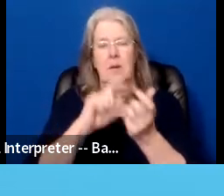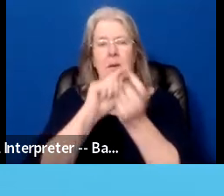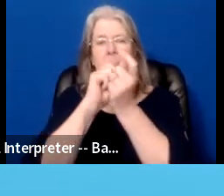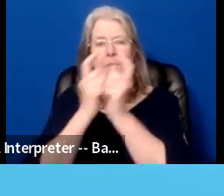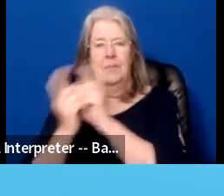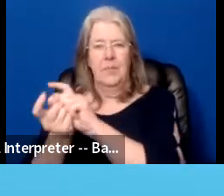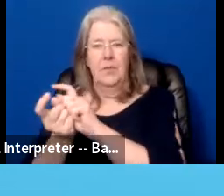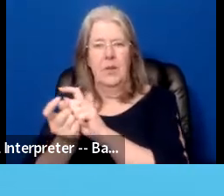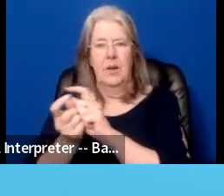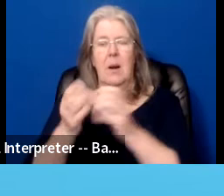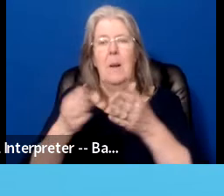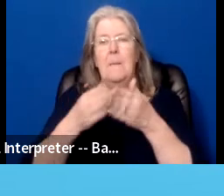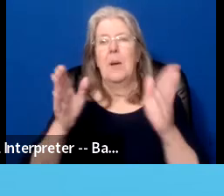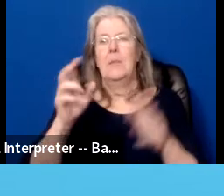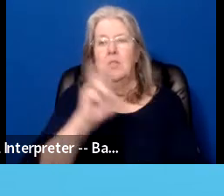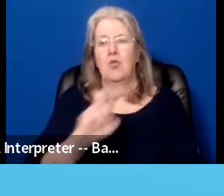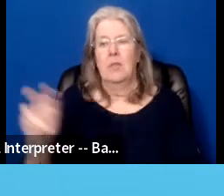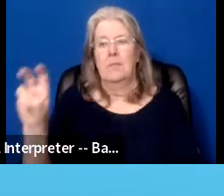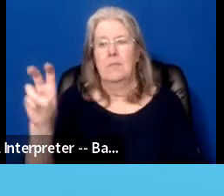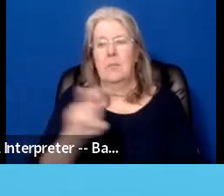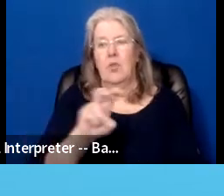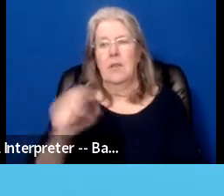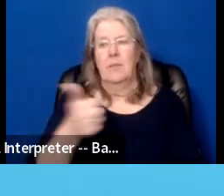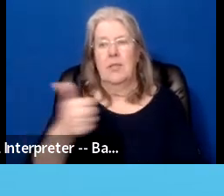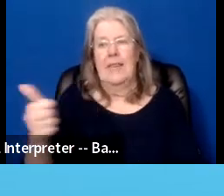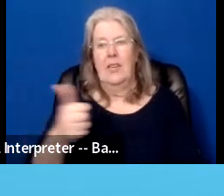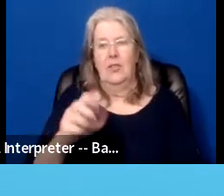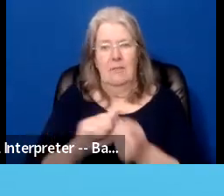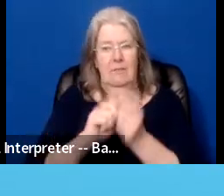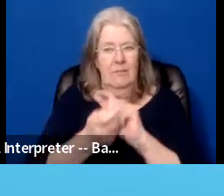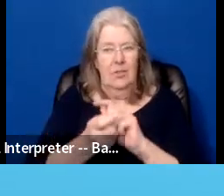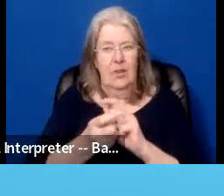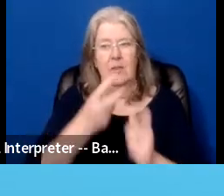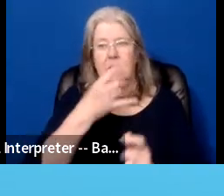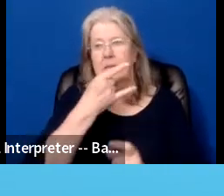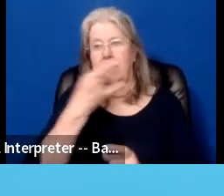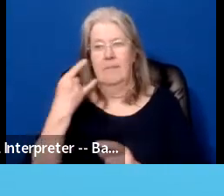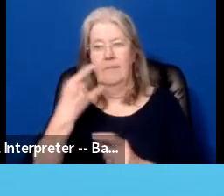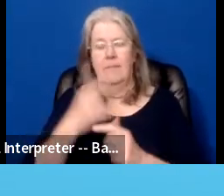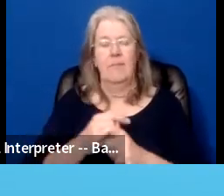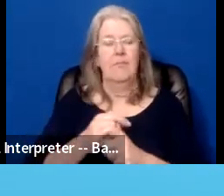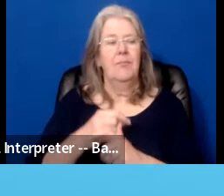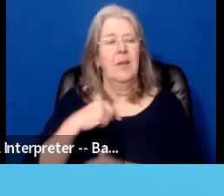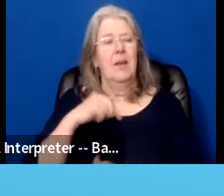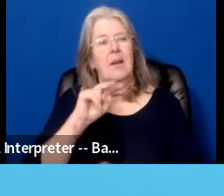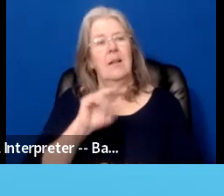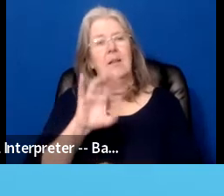currently changing. So I was looking at the CDC and I thought oh, I can pull up some of these pretty graphs